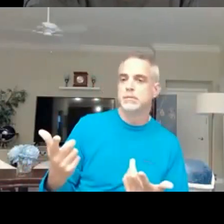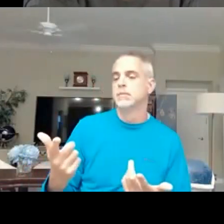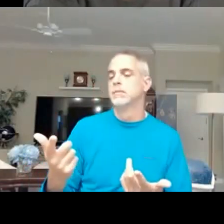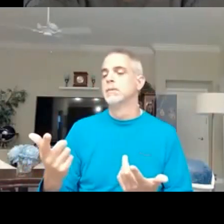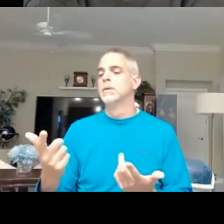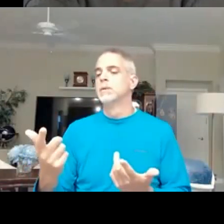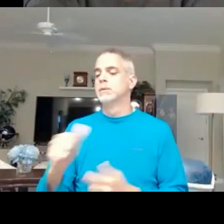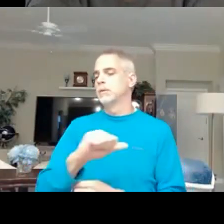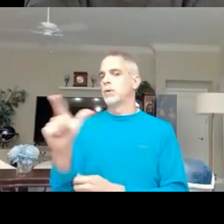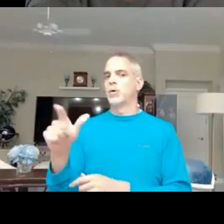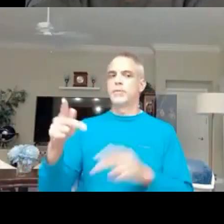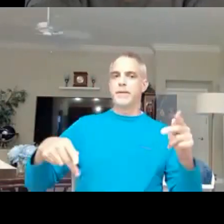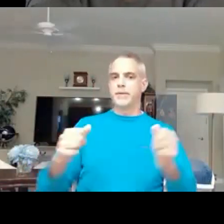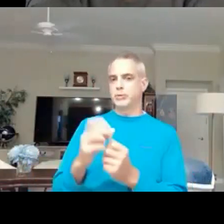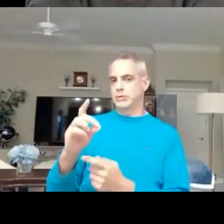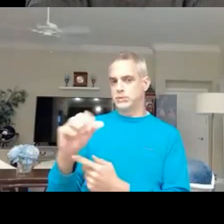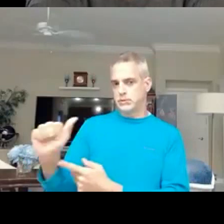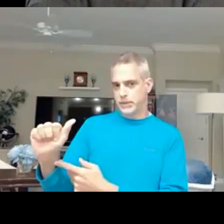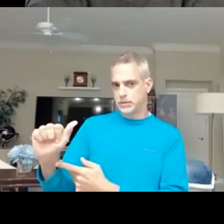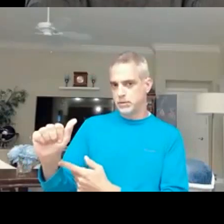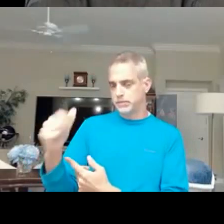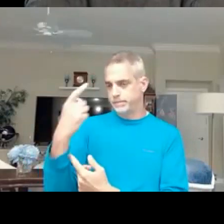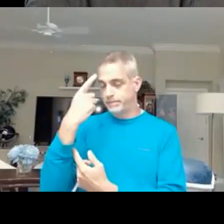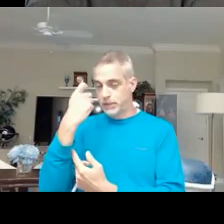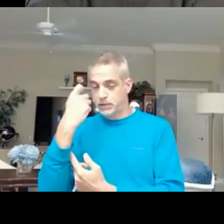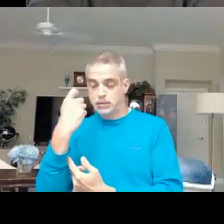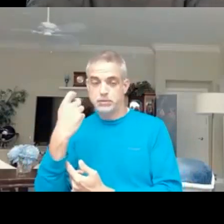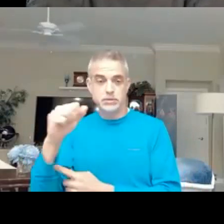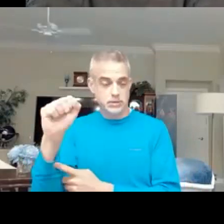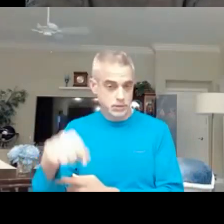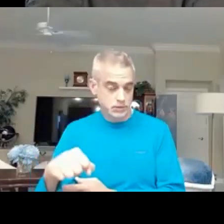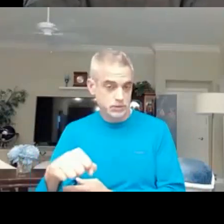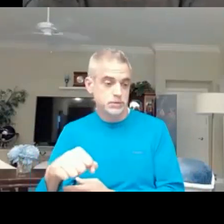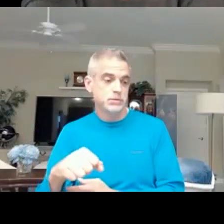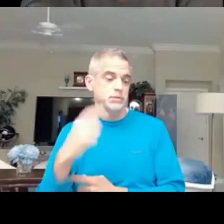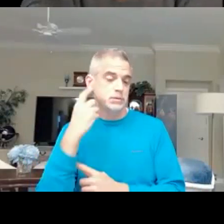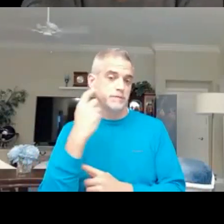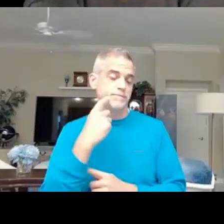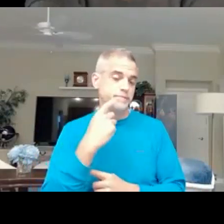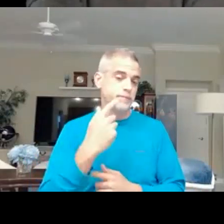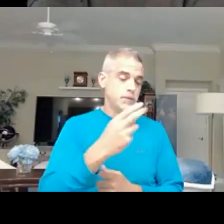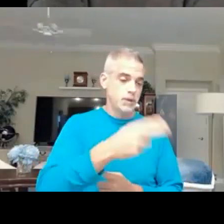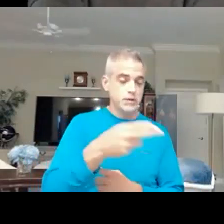and really all people and all people with disabilities, not just deaf and hard of hearing.